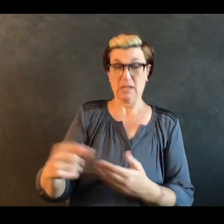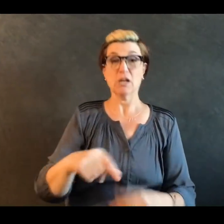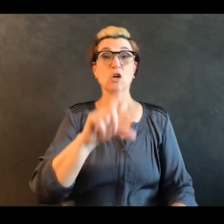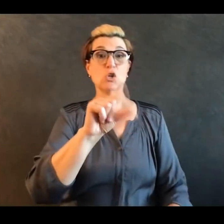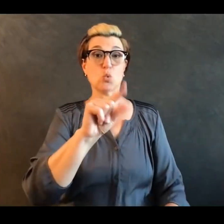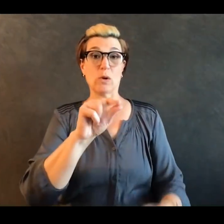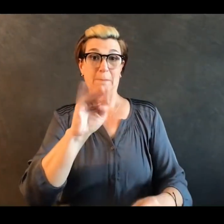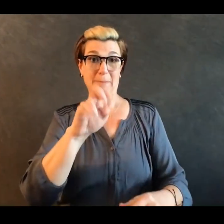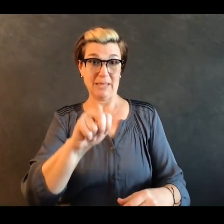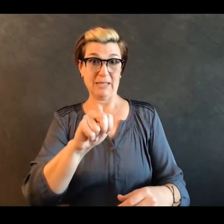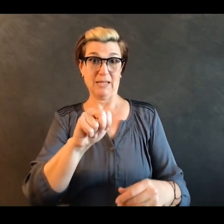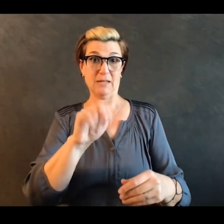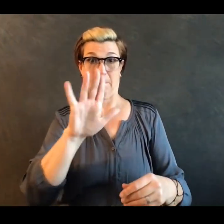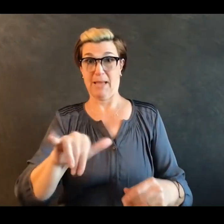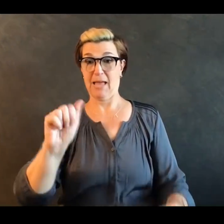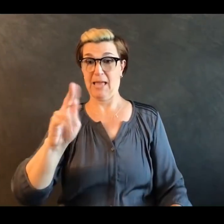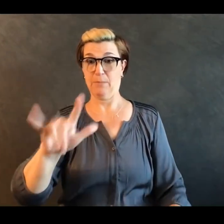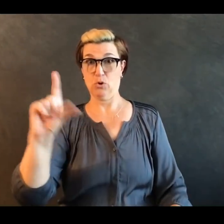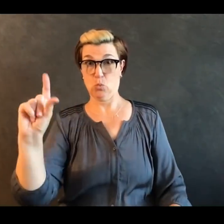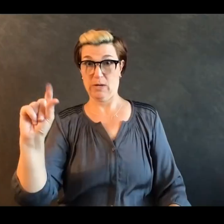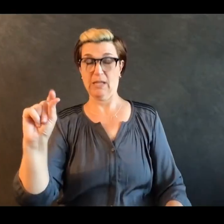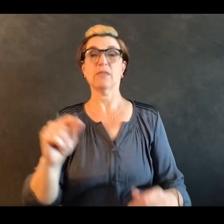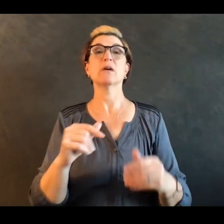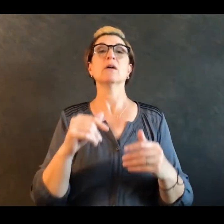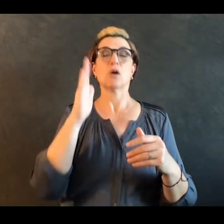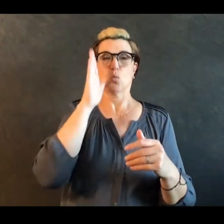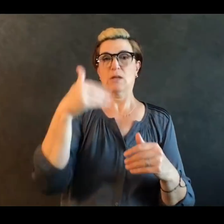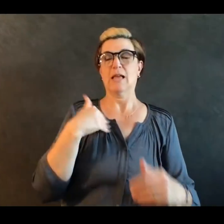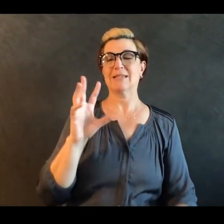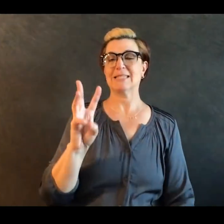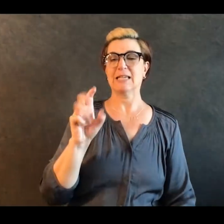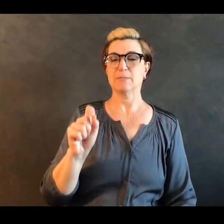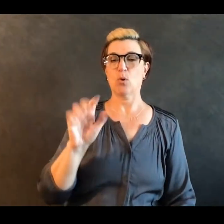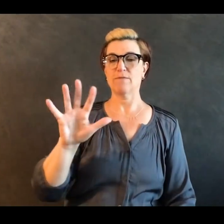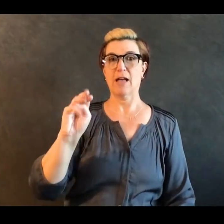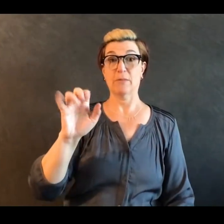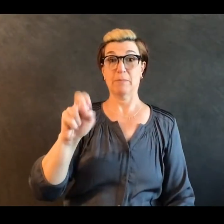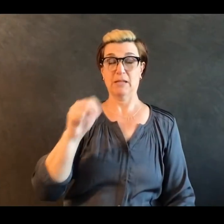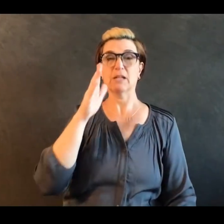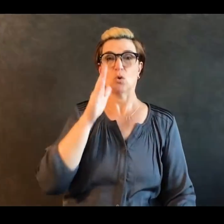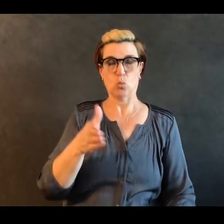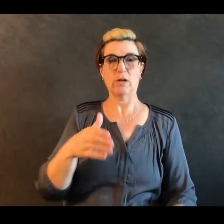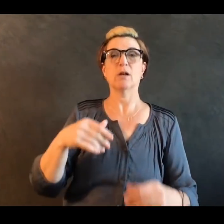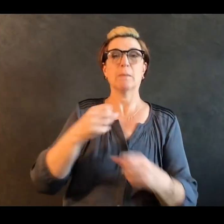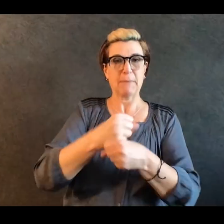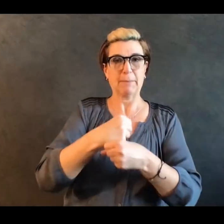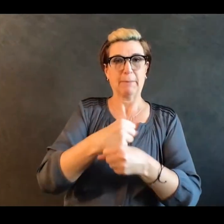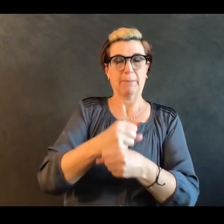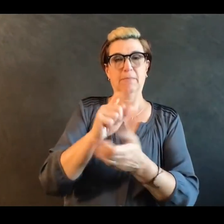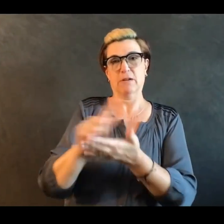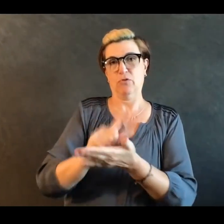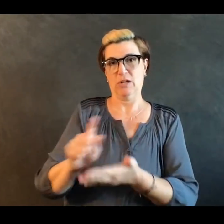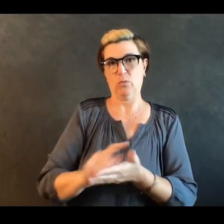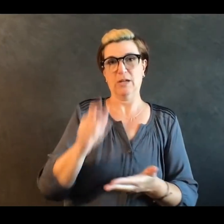20th and then we'll be adding six point five million each and every week at the president's direction we're going to ensure that all of those that